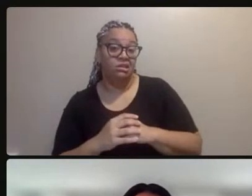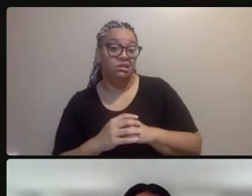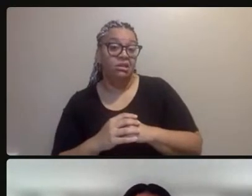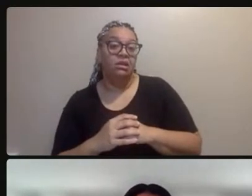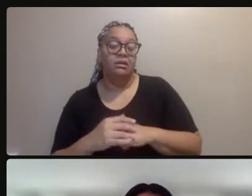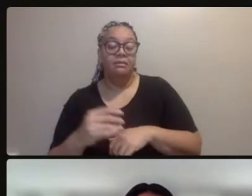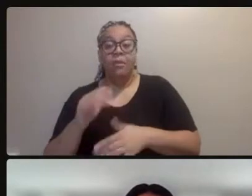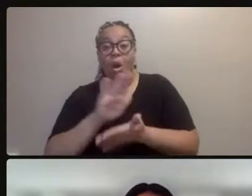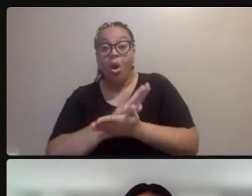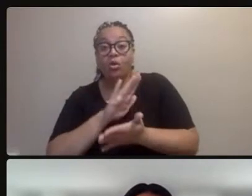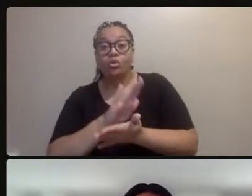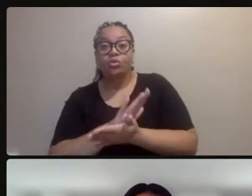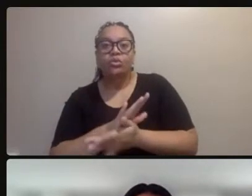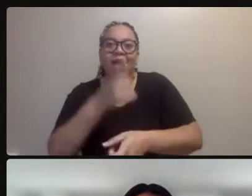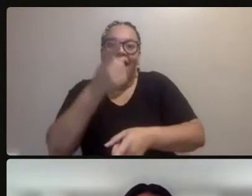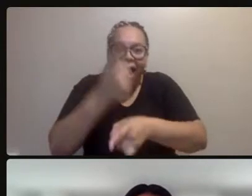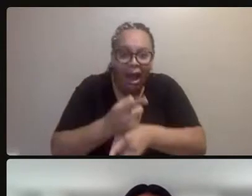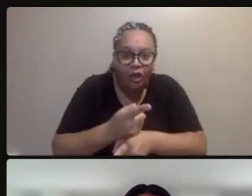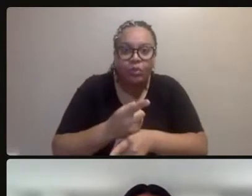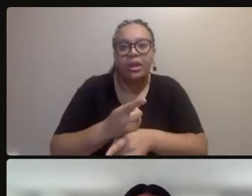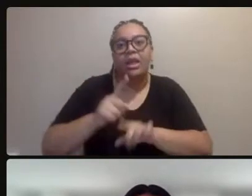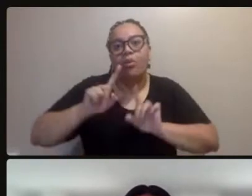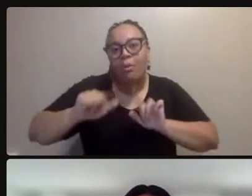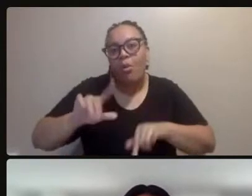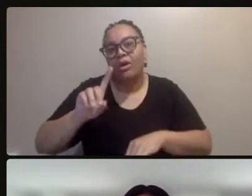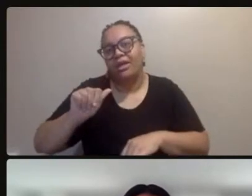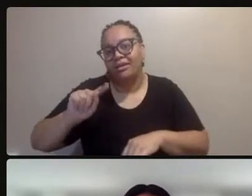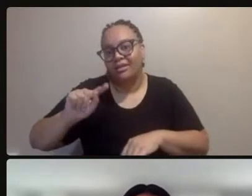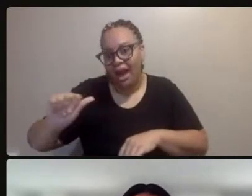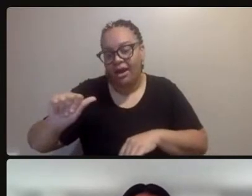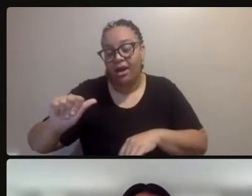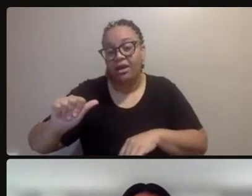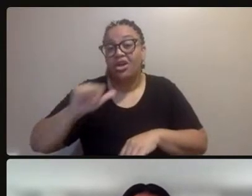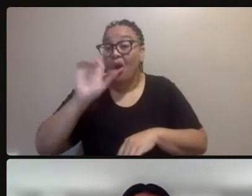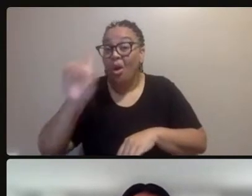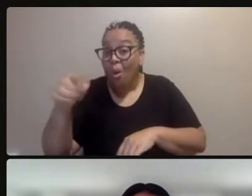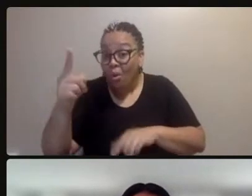OR DO THEY FEEL SUPPORTED IF